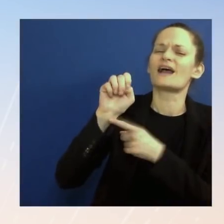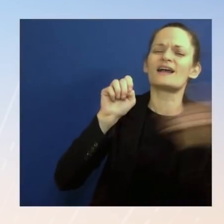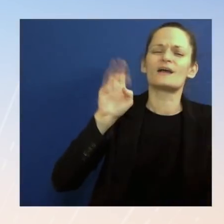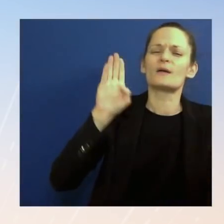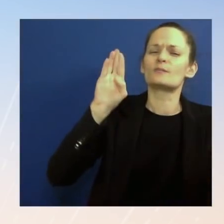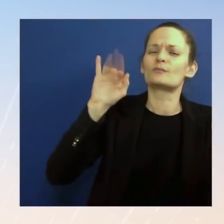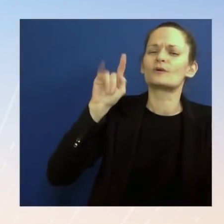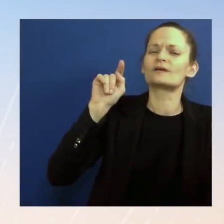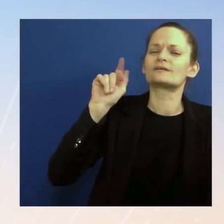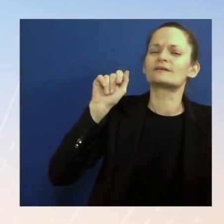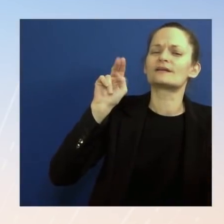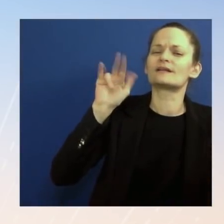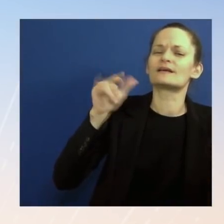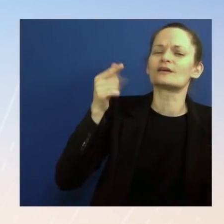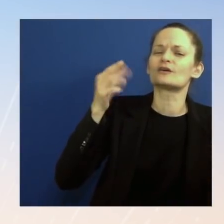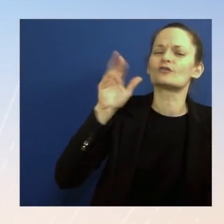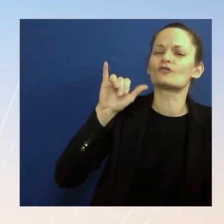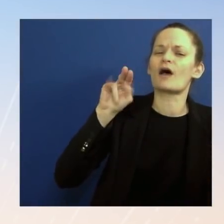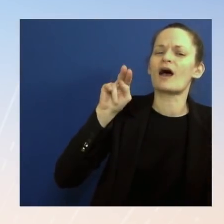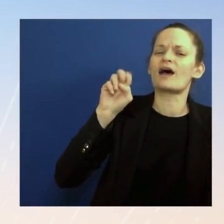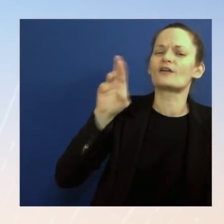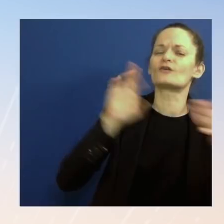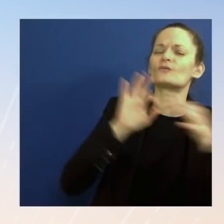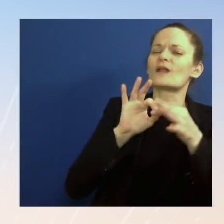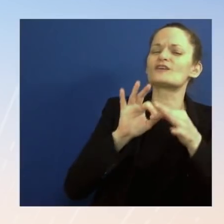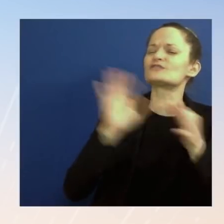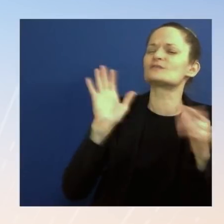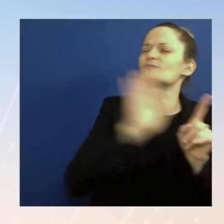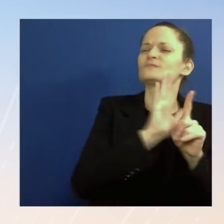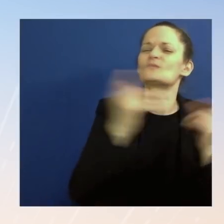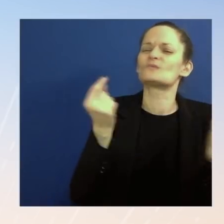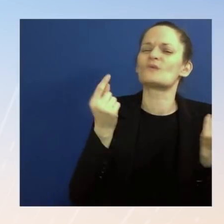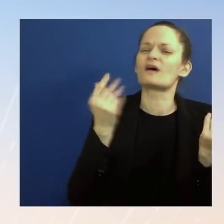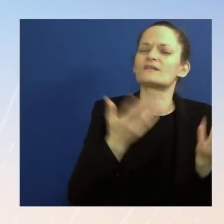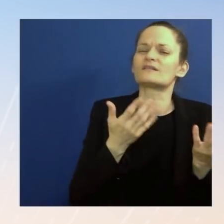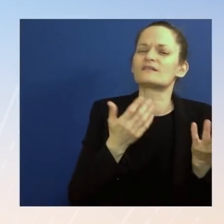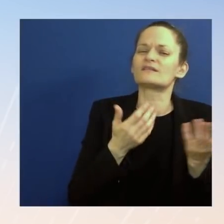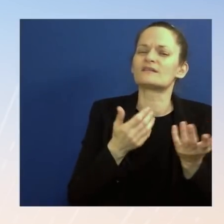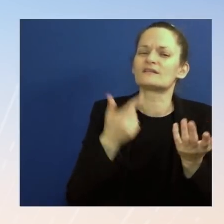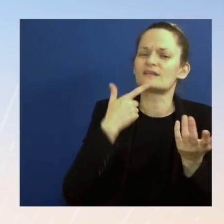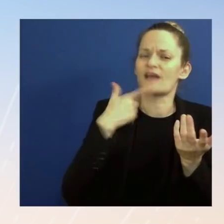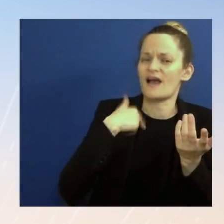the administration may be taking to secure her release? Ms. Psaki: We do not have a Privacy Act waiver. The Press: Okay. And does the White House